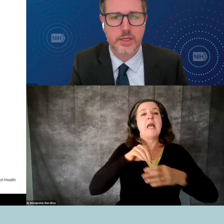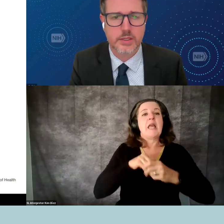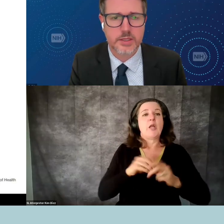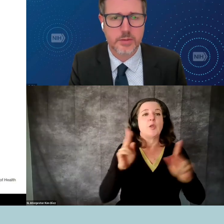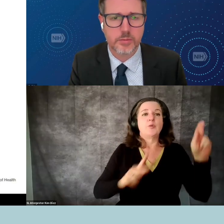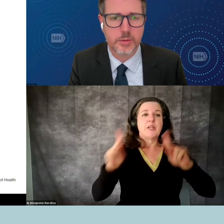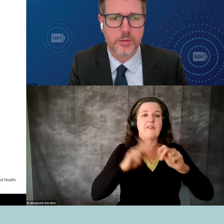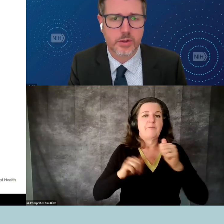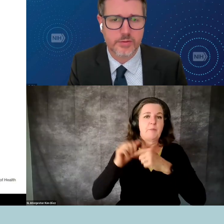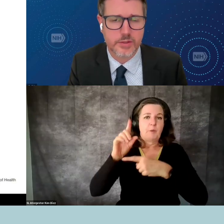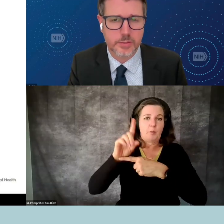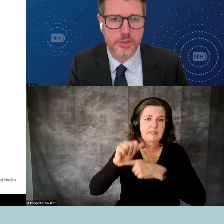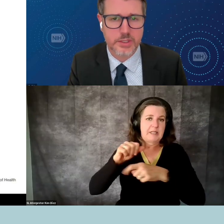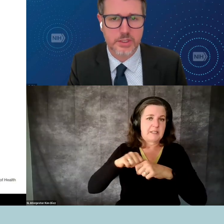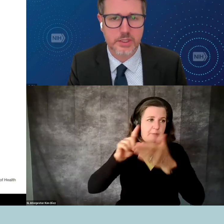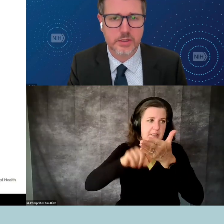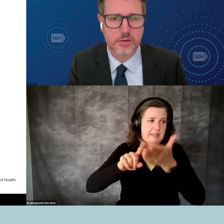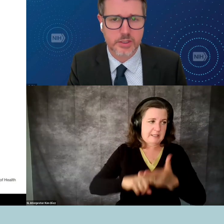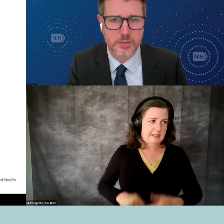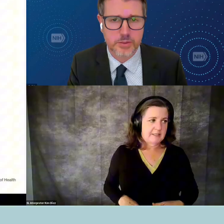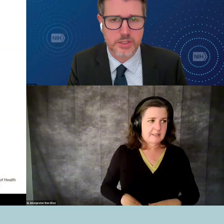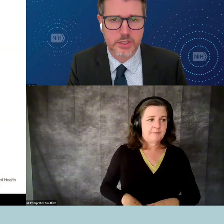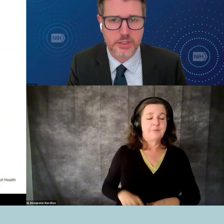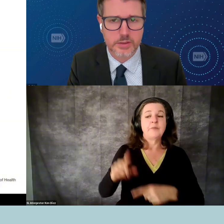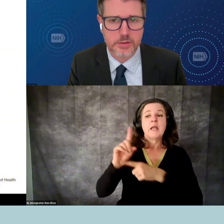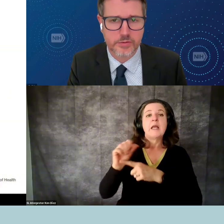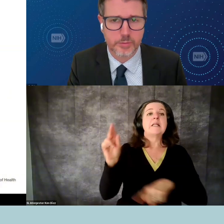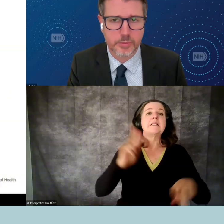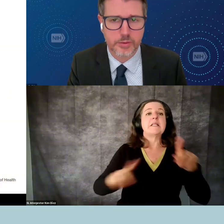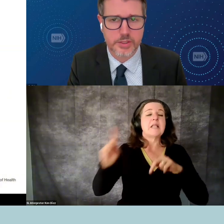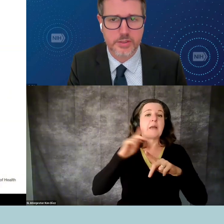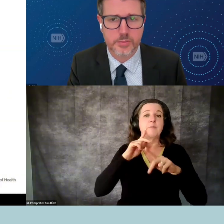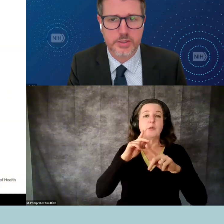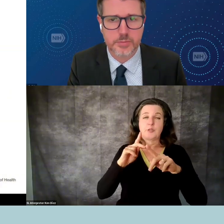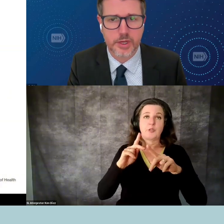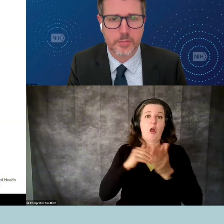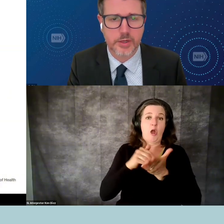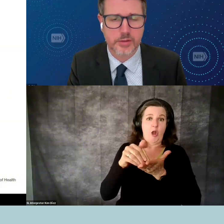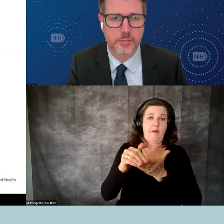Disabled people are often implicitly or explicitly excluded from being participants in biomedical